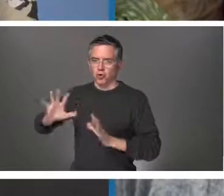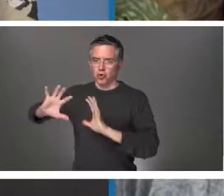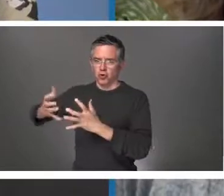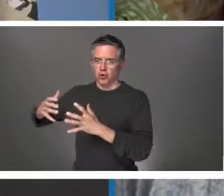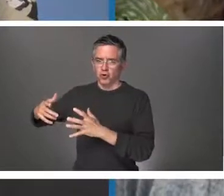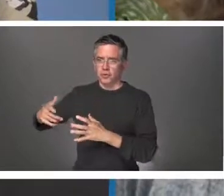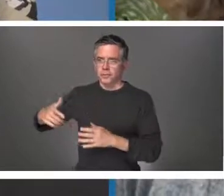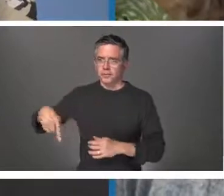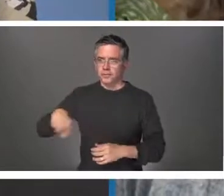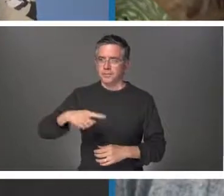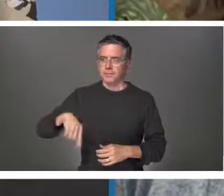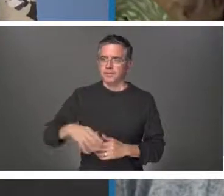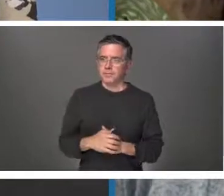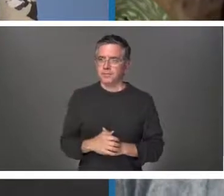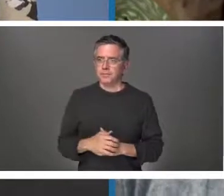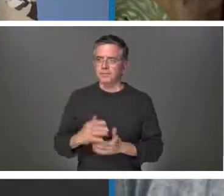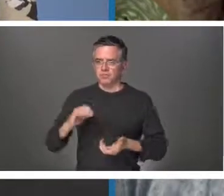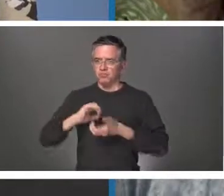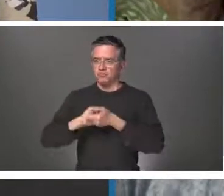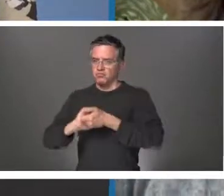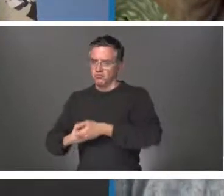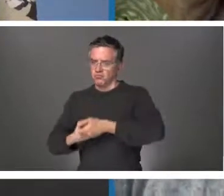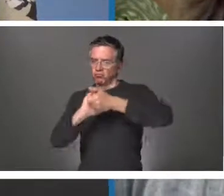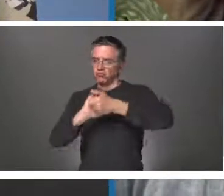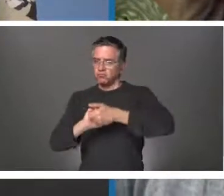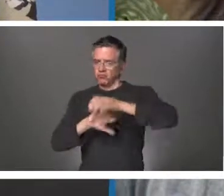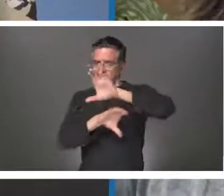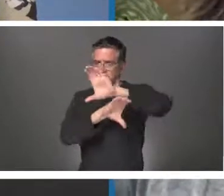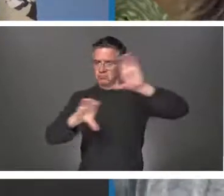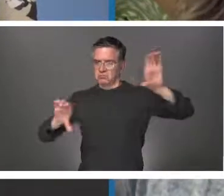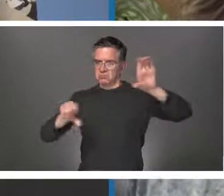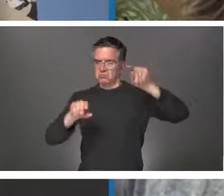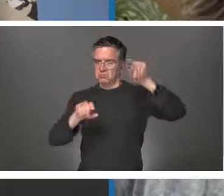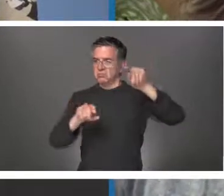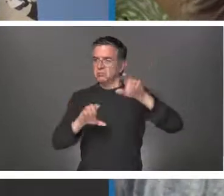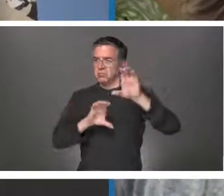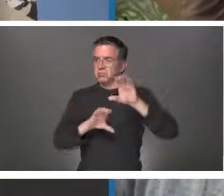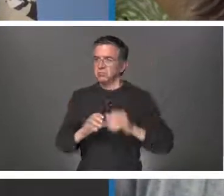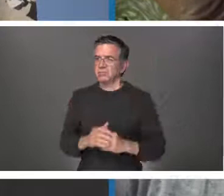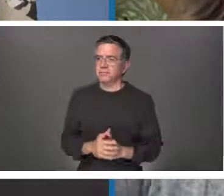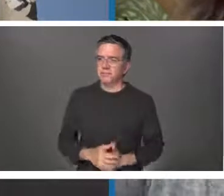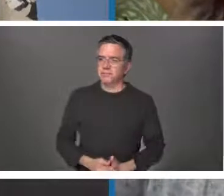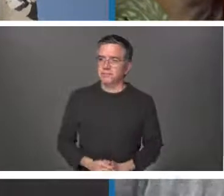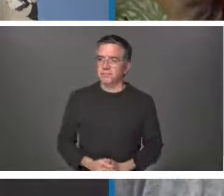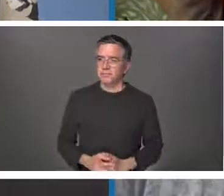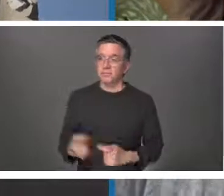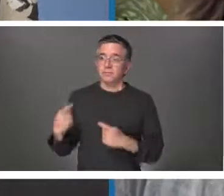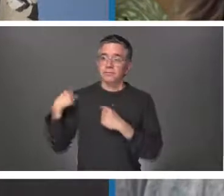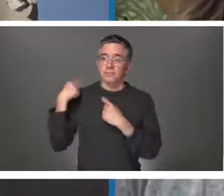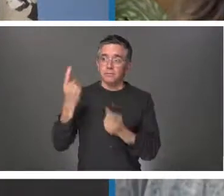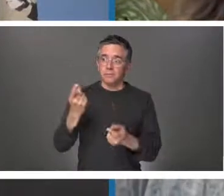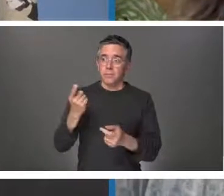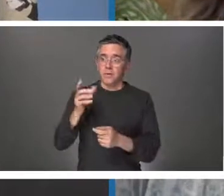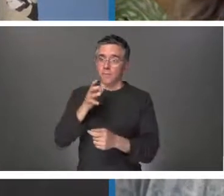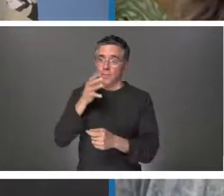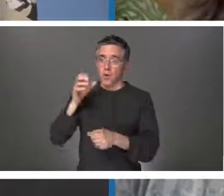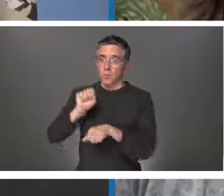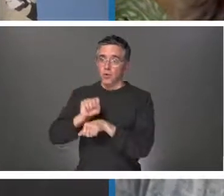And I often think that farmworkers, from the beginning, and their families have been on the frontline, kinda putting themselves at risk